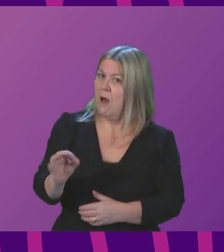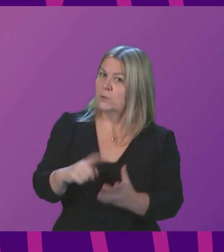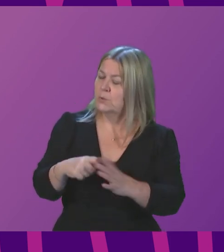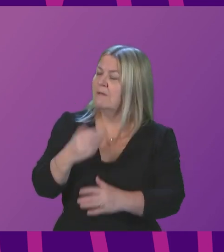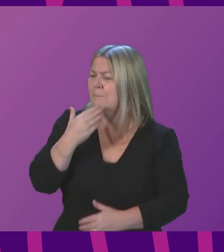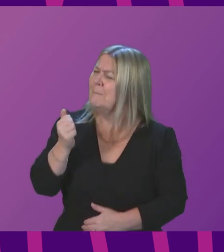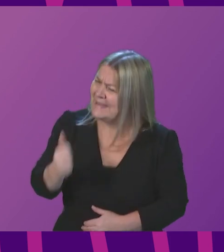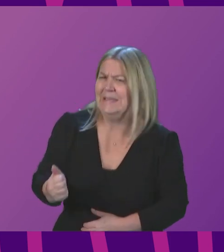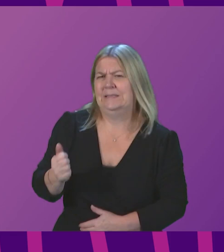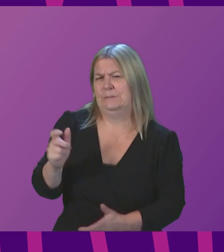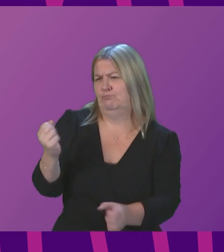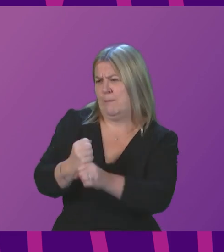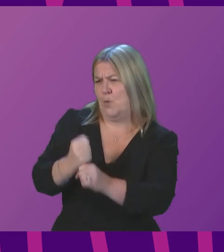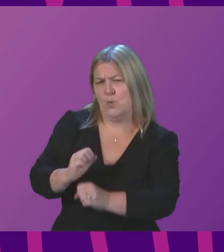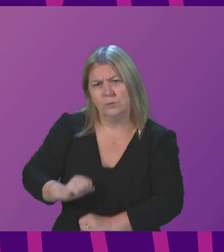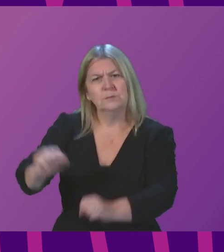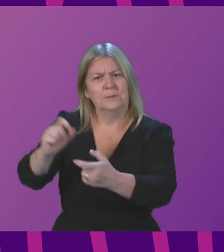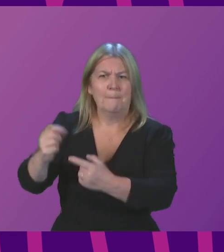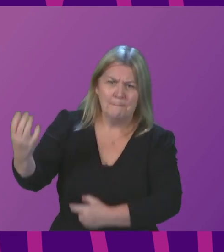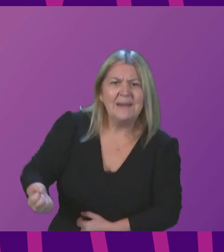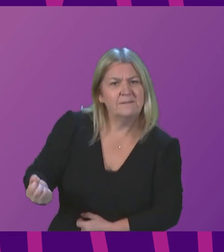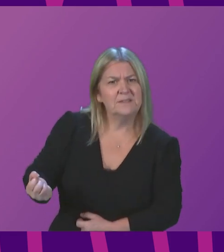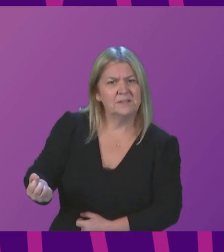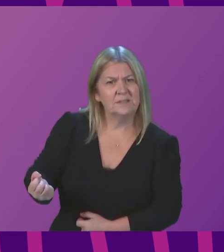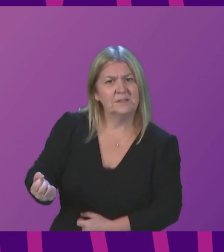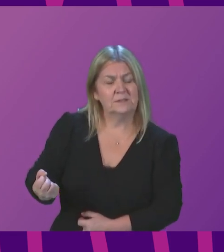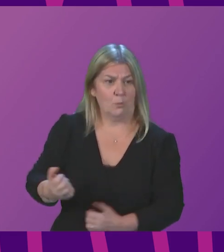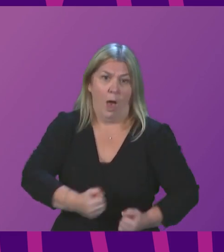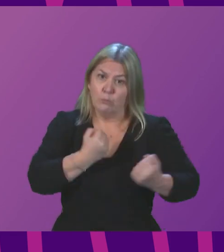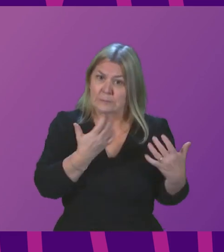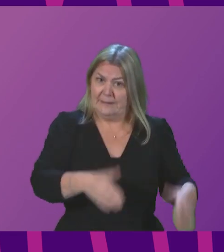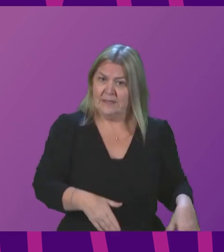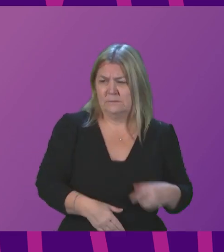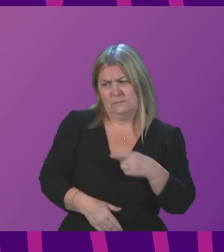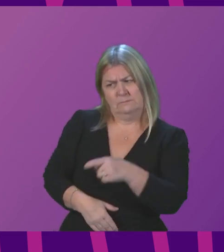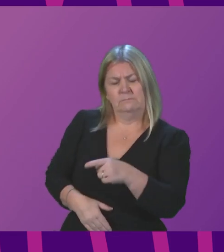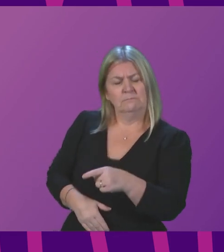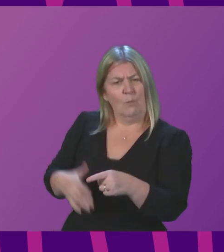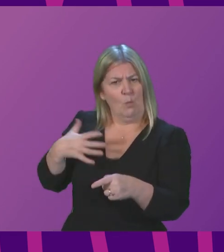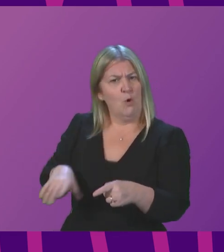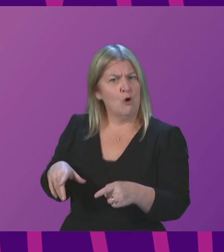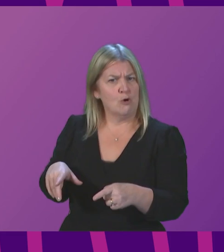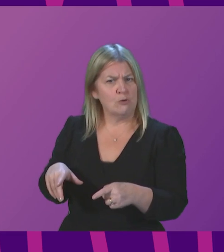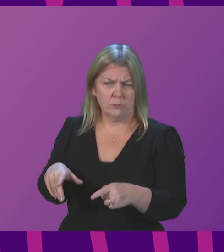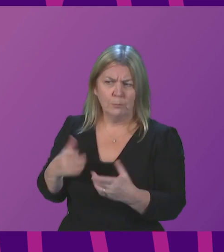approach to promoting its benefits. We made that call recently, in partnership with the Northern Irish and Welsh Governments.